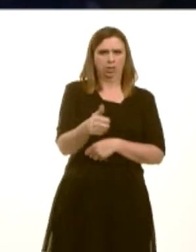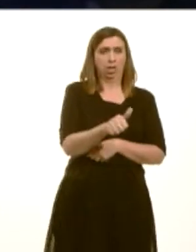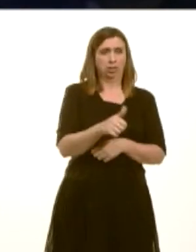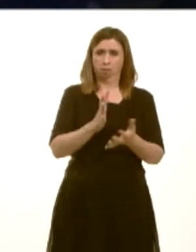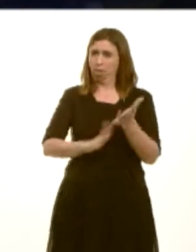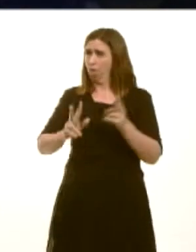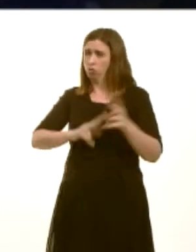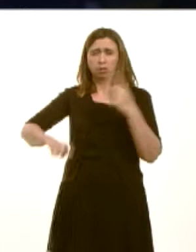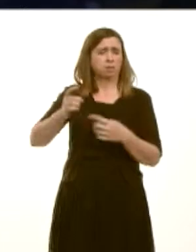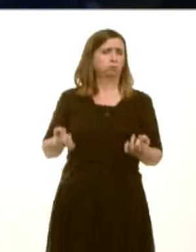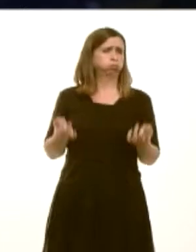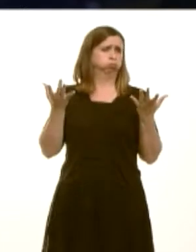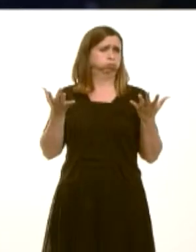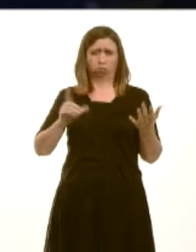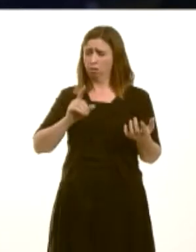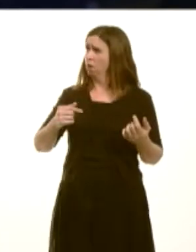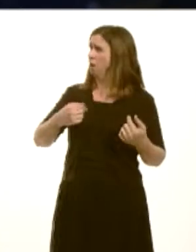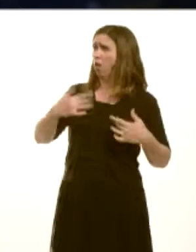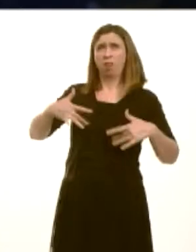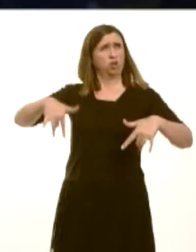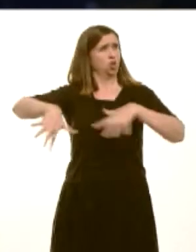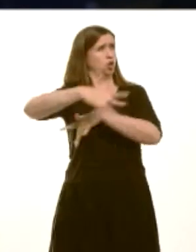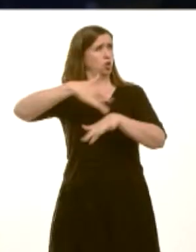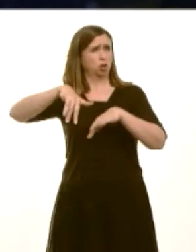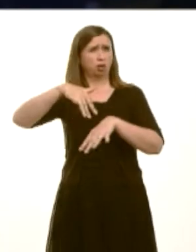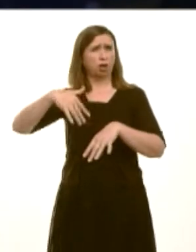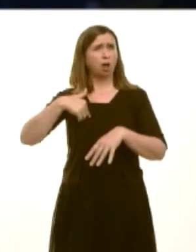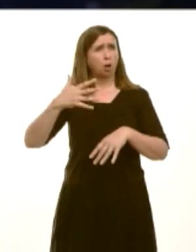because they live in those communities and want to be able to send their children to